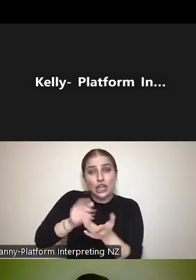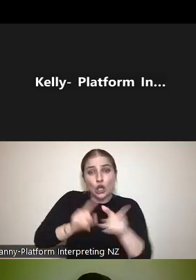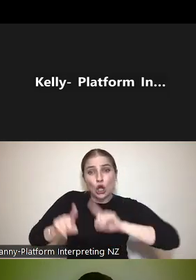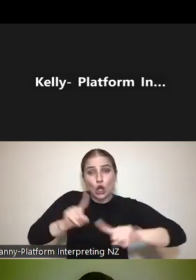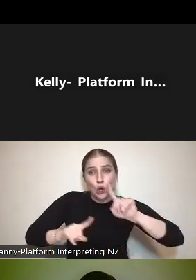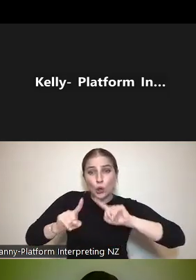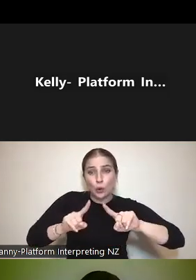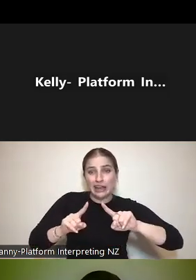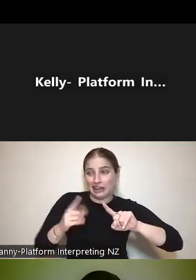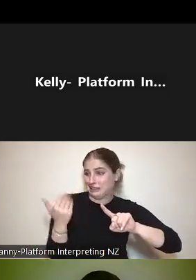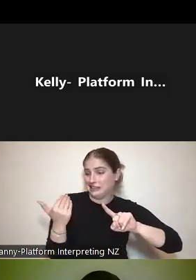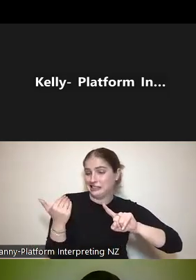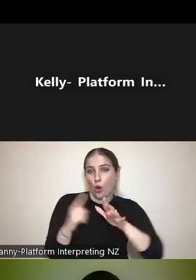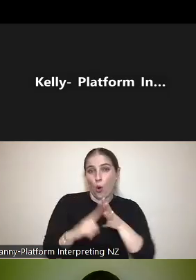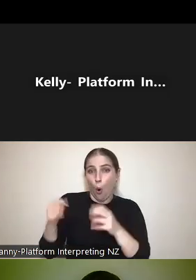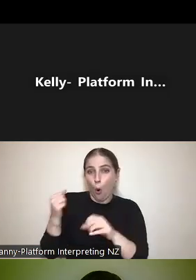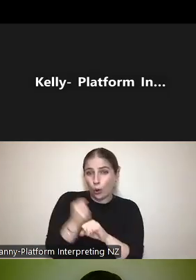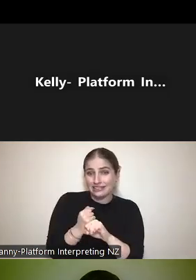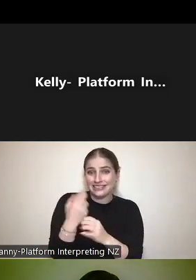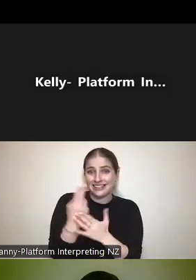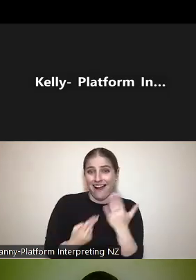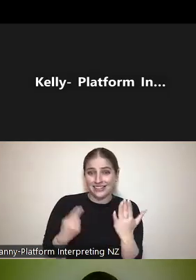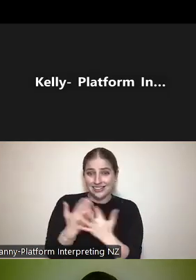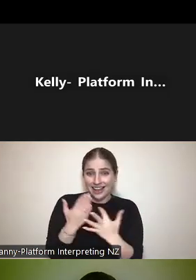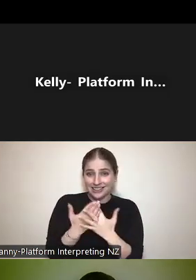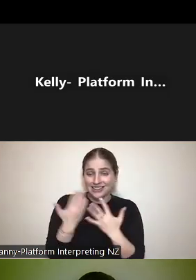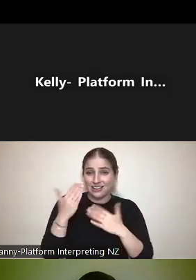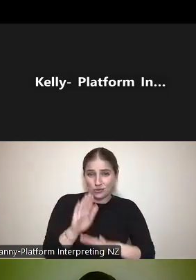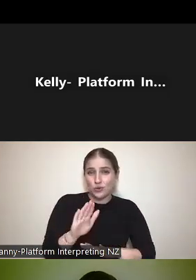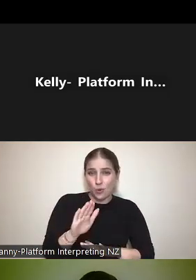Aotearoa did in August, and I've heard lots of different options,